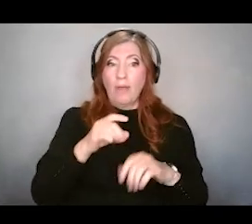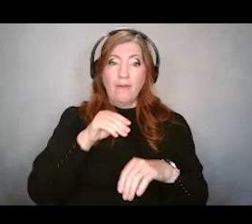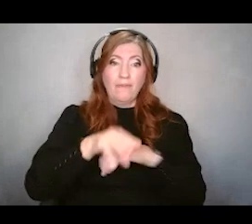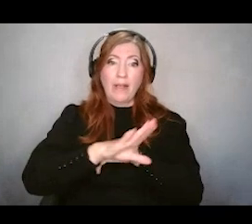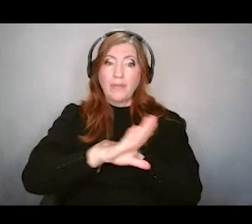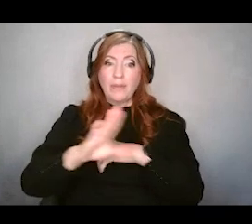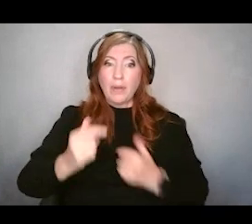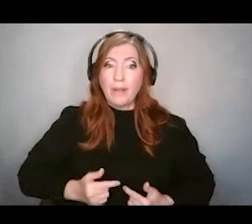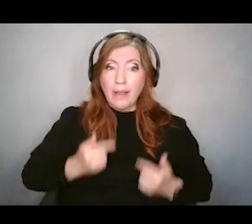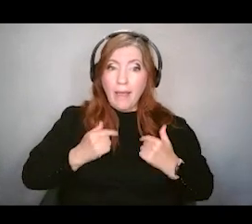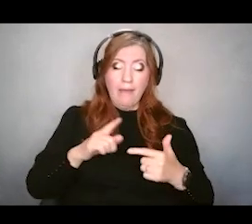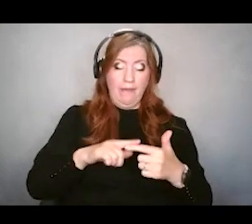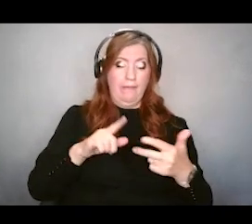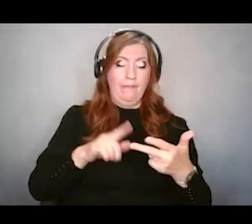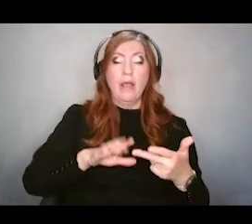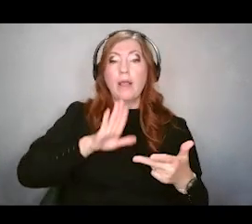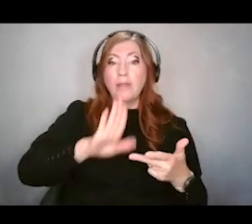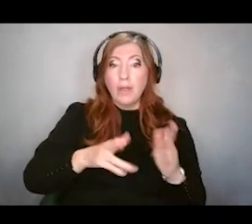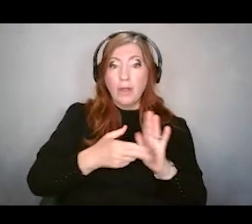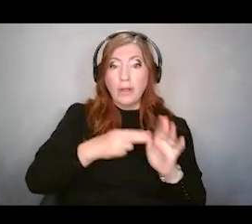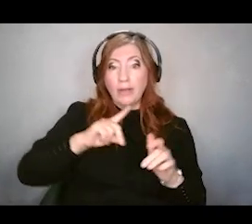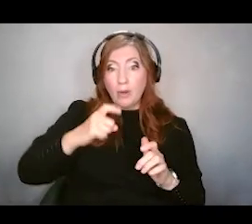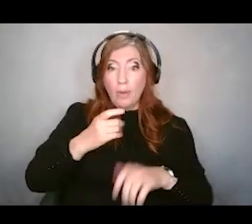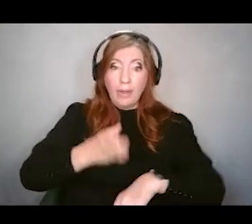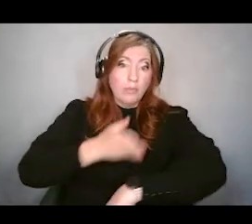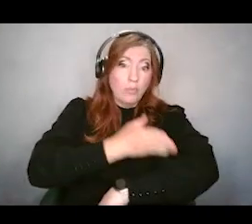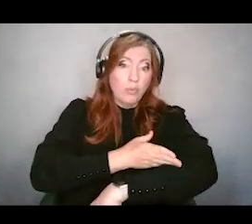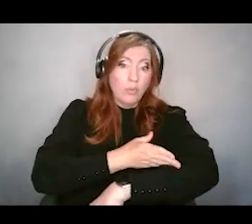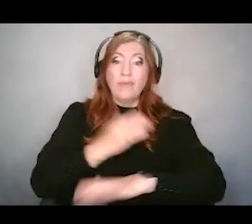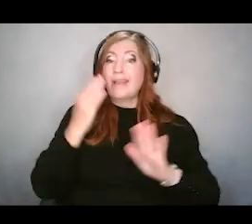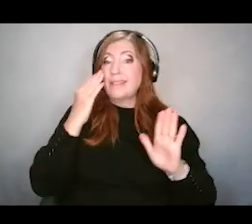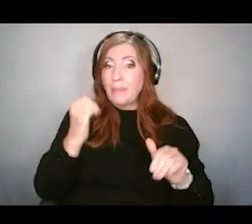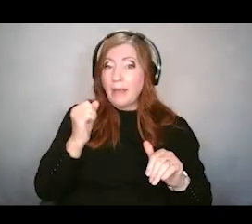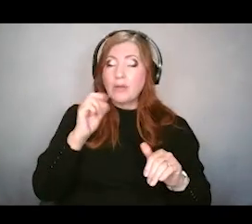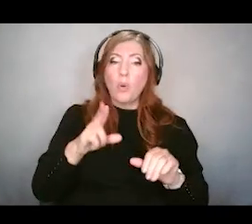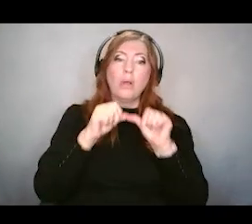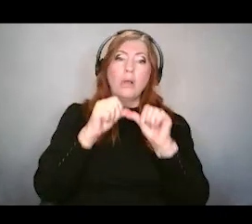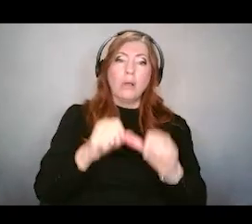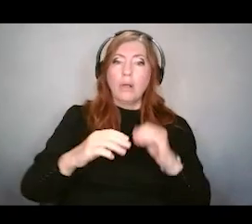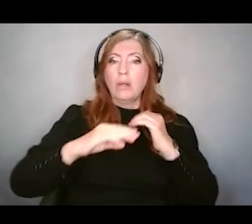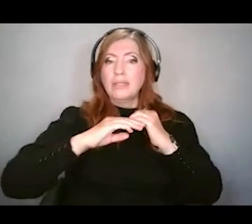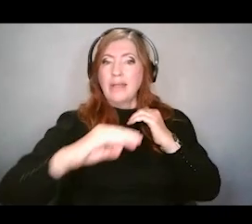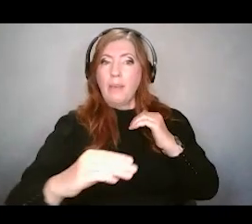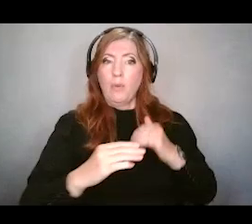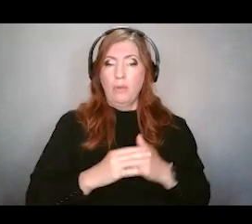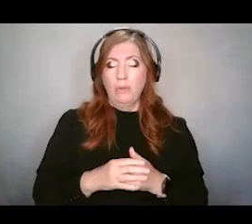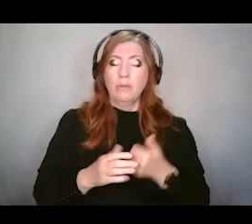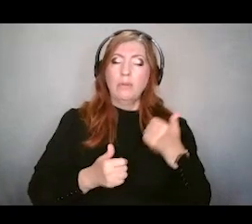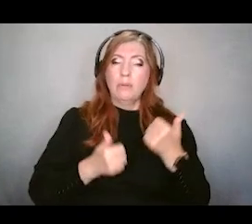and indicate whether the condition is expected to improve or remain stable.